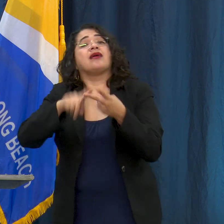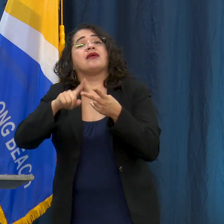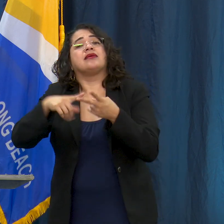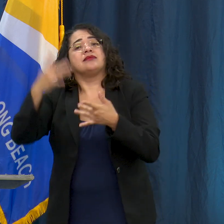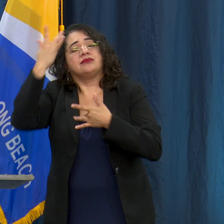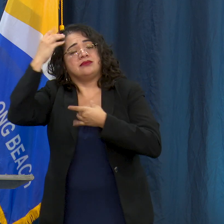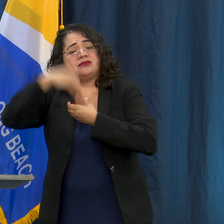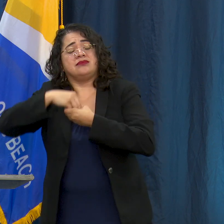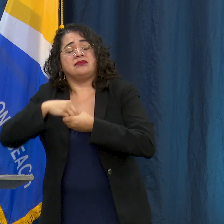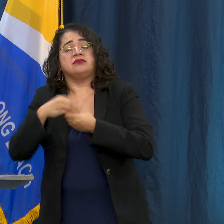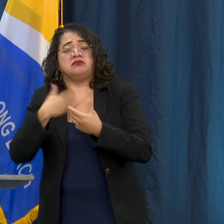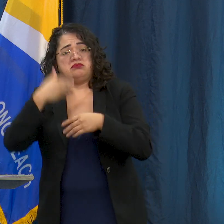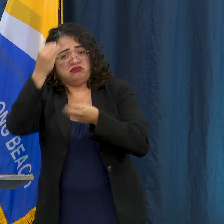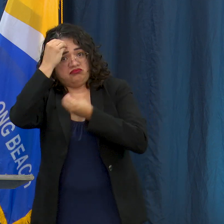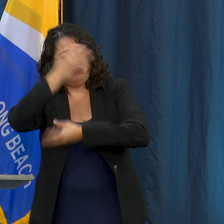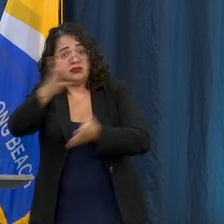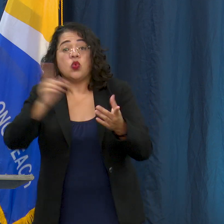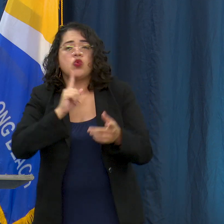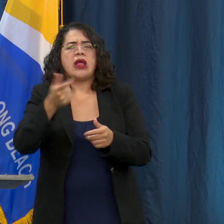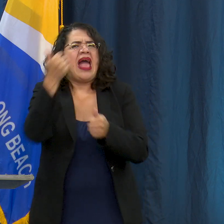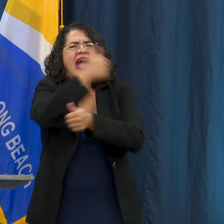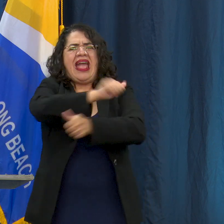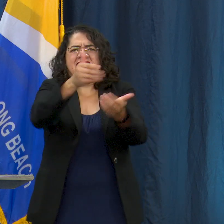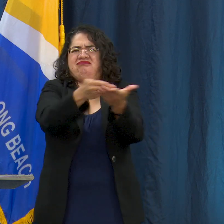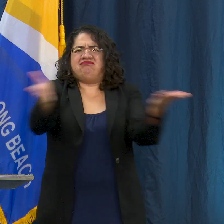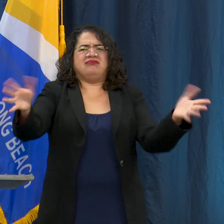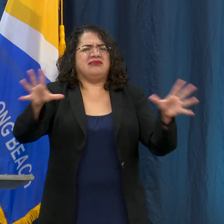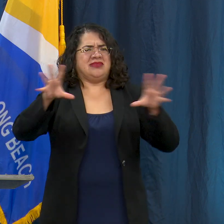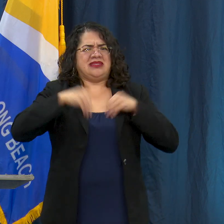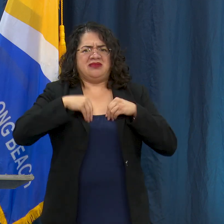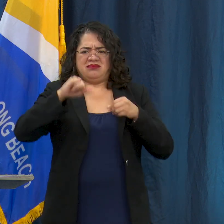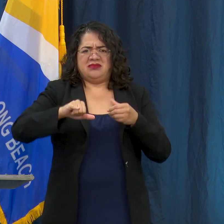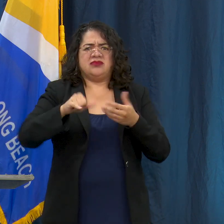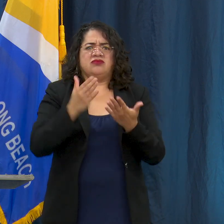they're going out to protect themselves when they're leaving their residence.